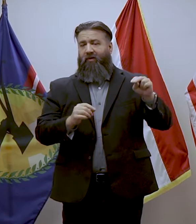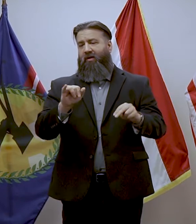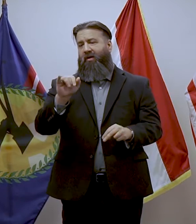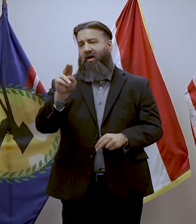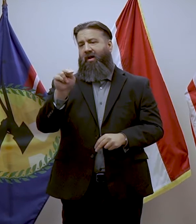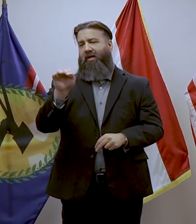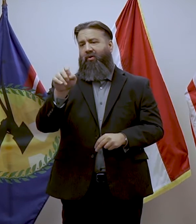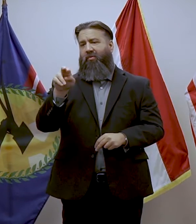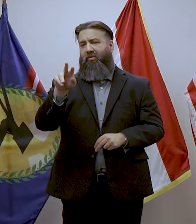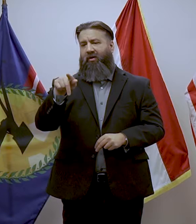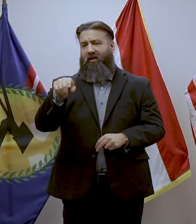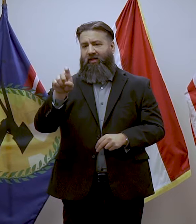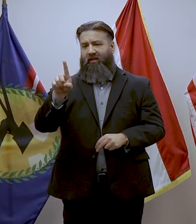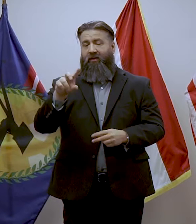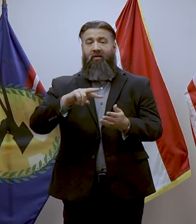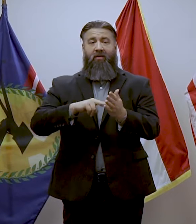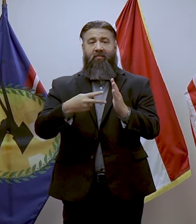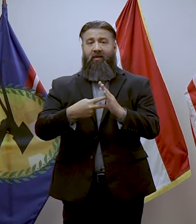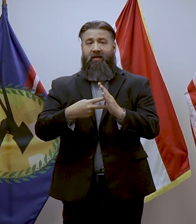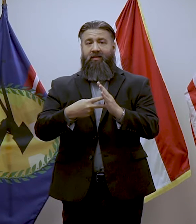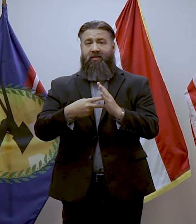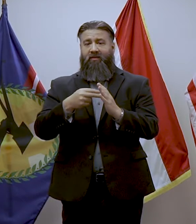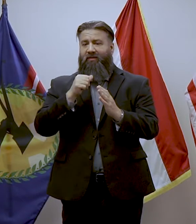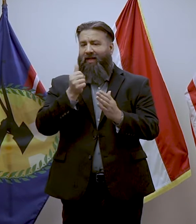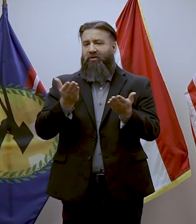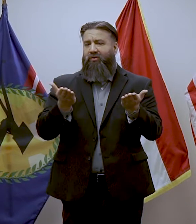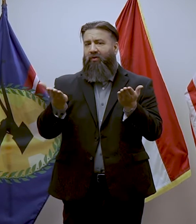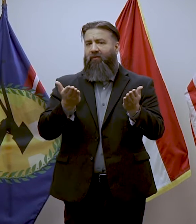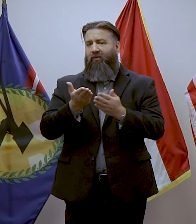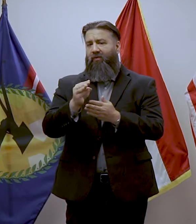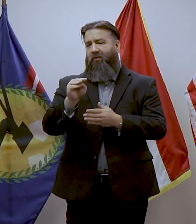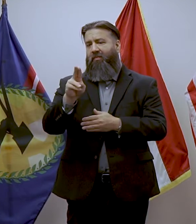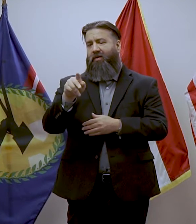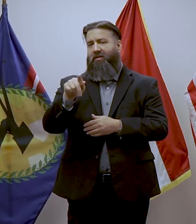meaning they are not served by a municipality. So some of the ARPA